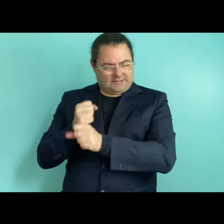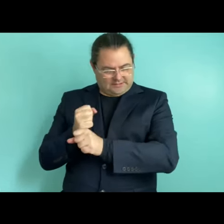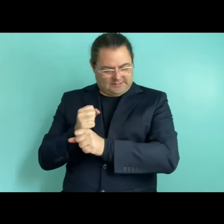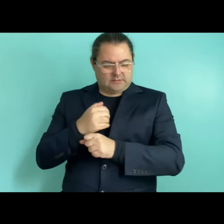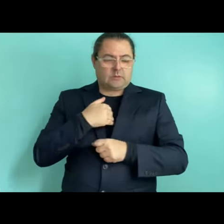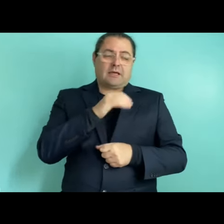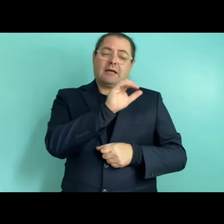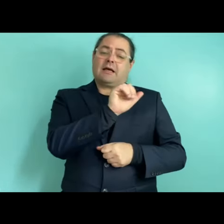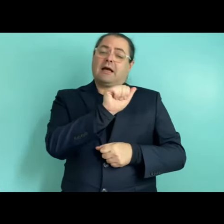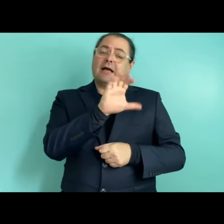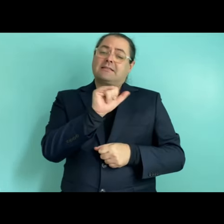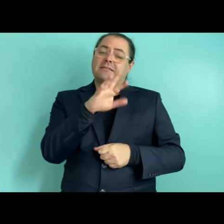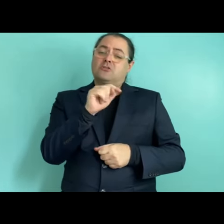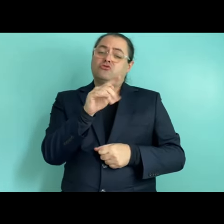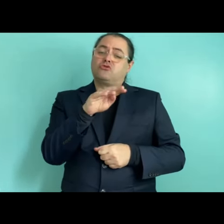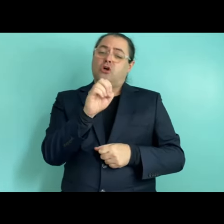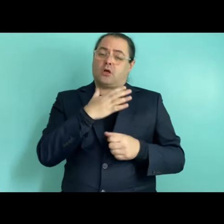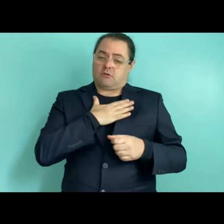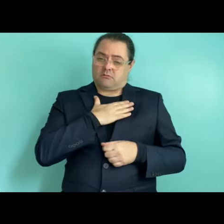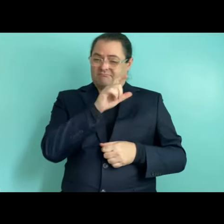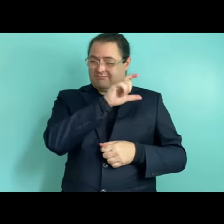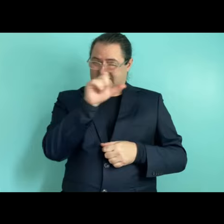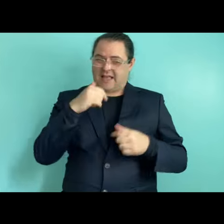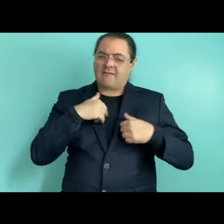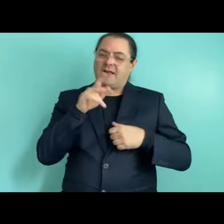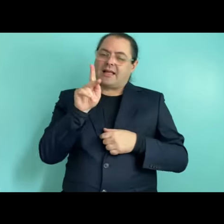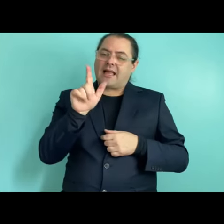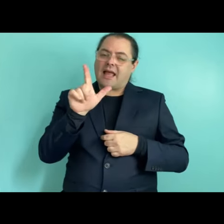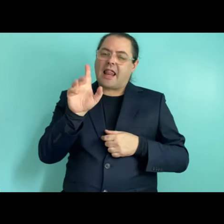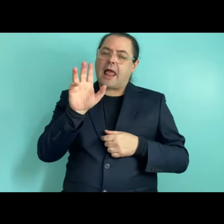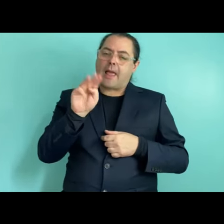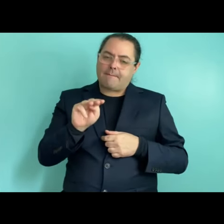our Training College. 14:18:39 Kayla empowered to offer skills training